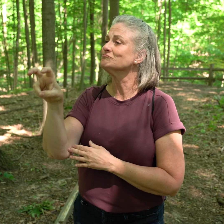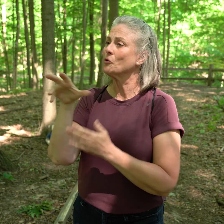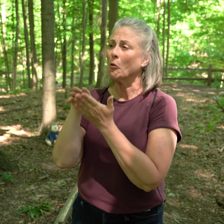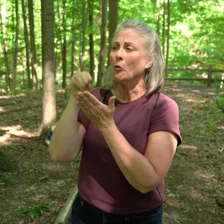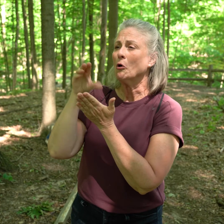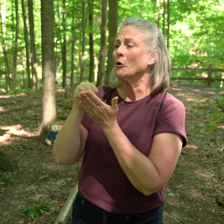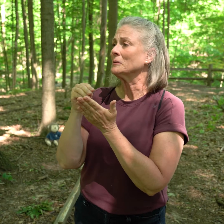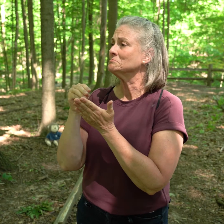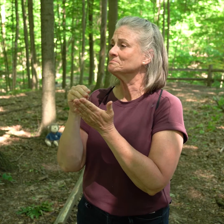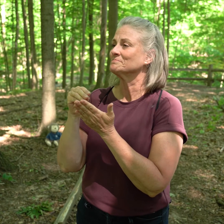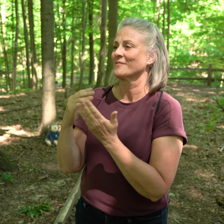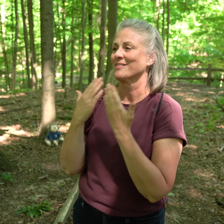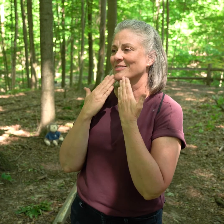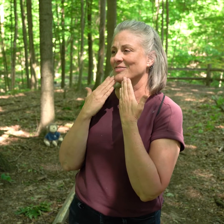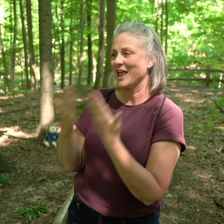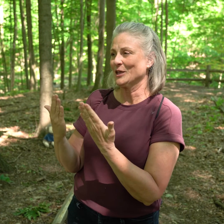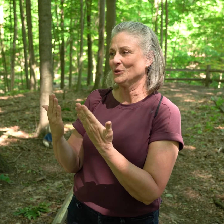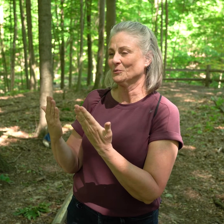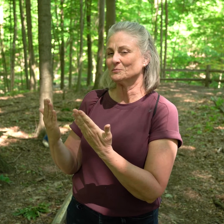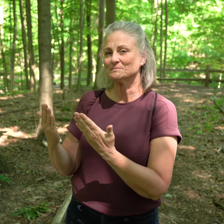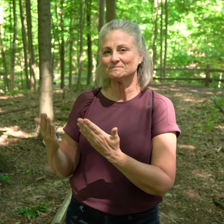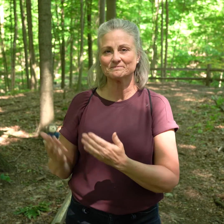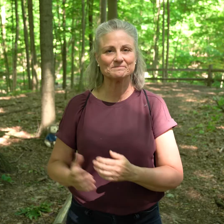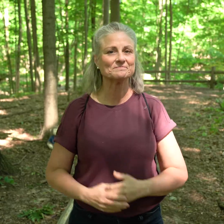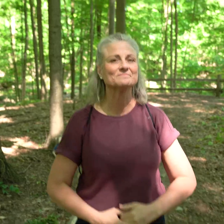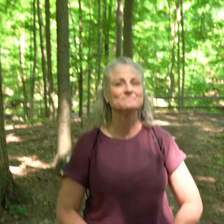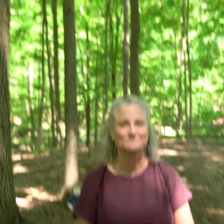for letting us come here and learn about the trails and the animals.